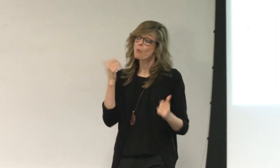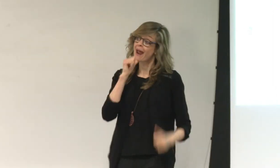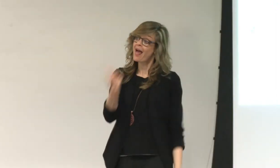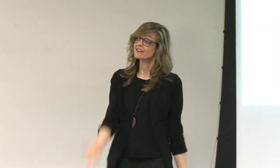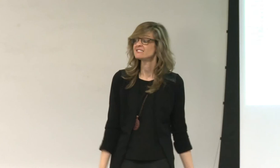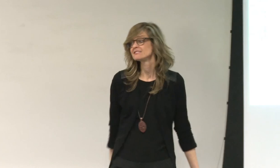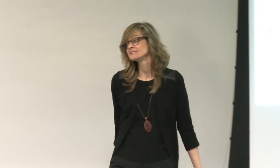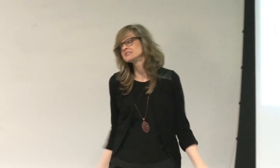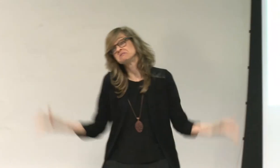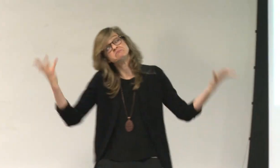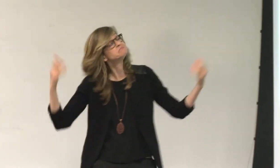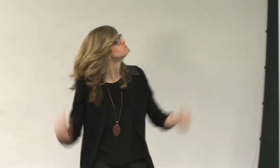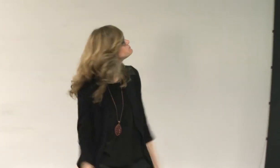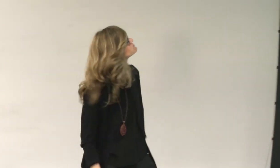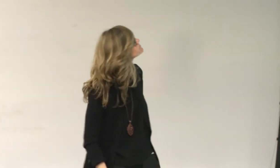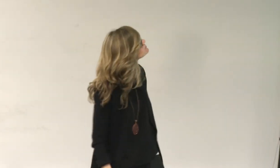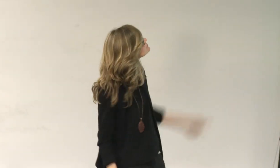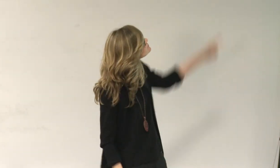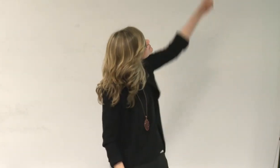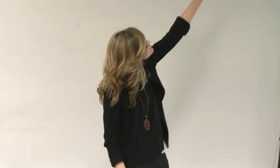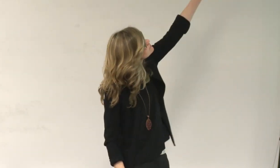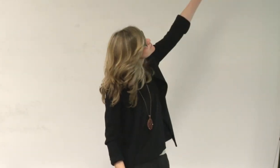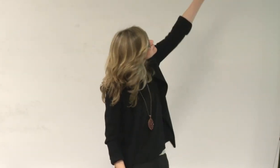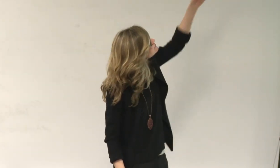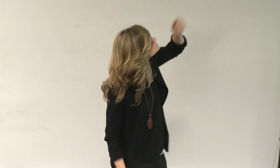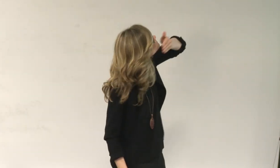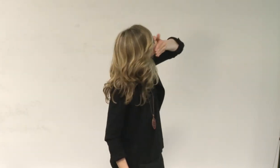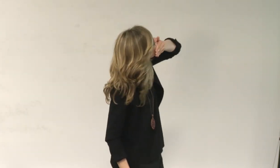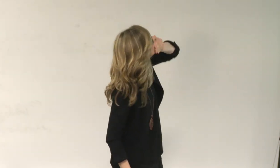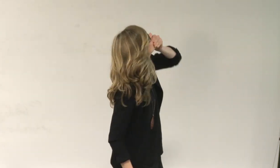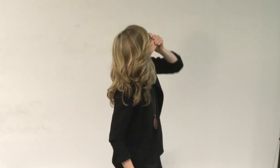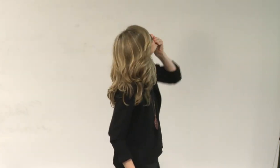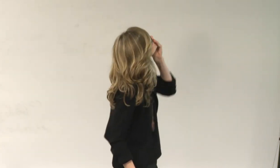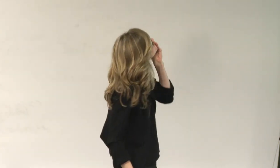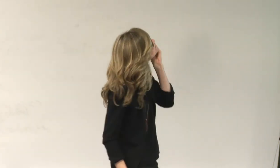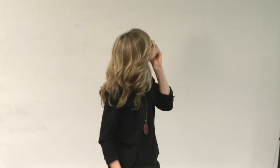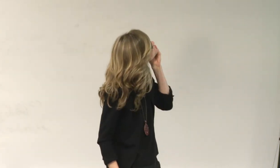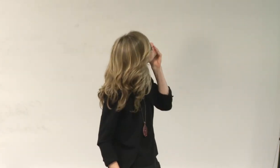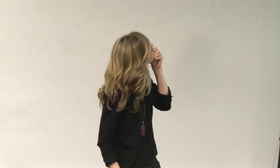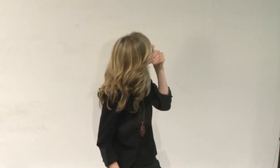SO, I THOUGHT, AGAIN, WHY NOT DO THIS? NEXT STEP.